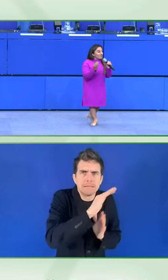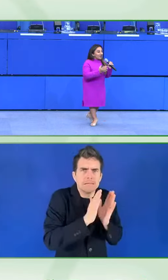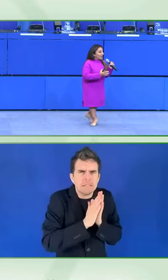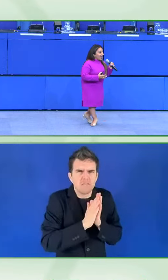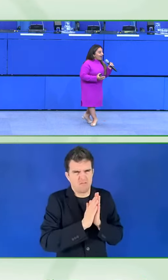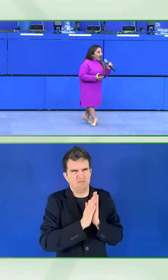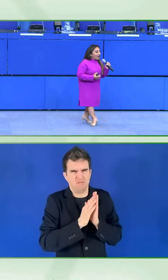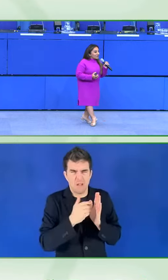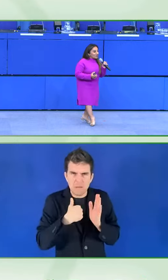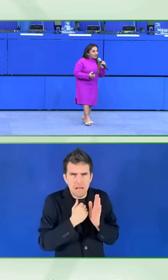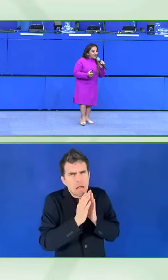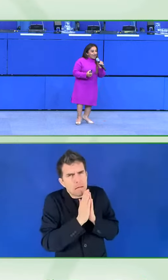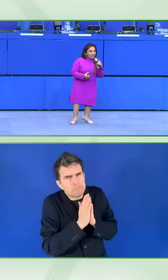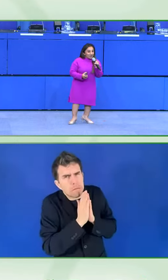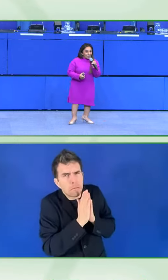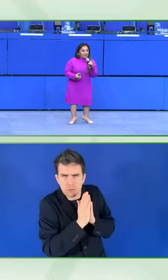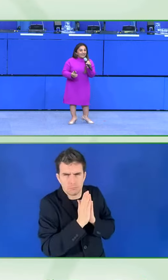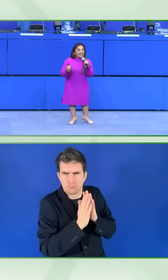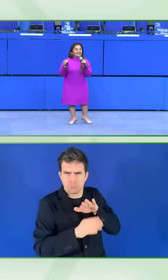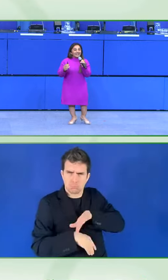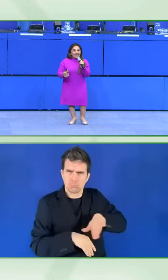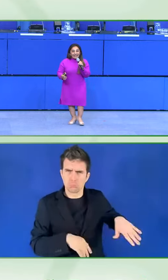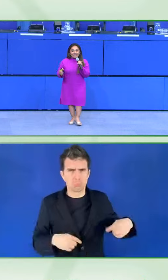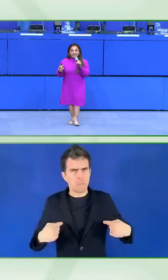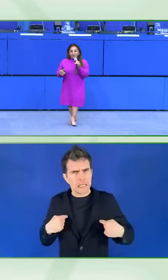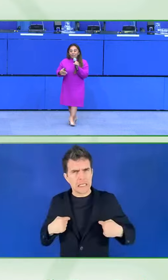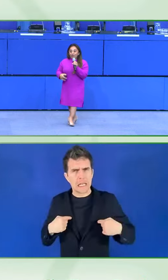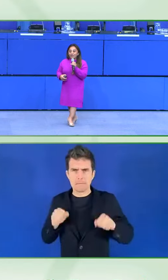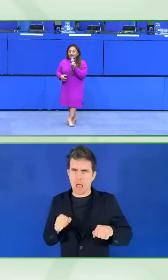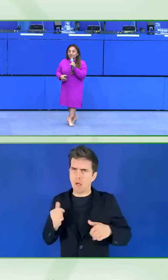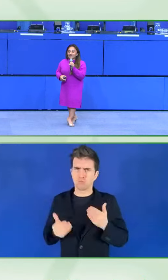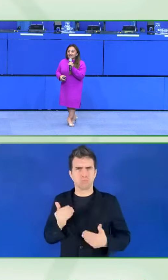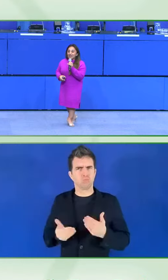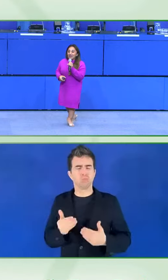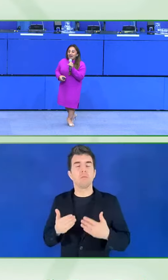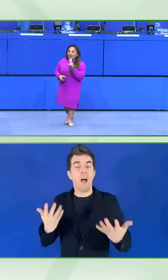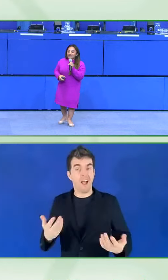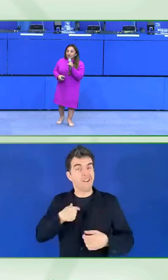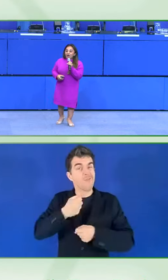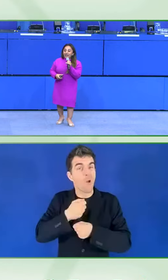do not think, for my learning needs, a special-needs primary school was the right setting for me.